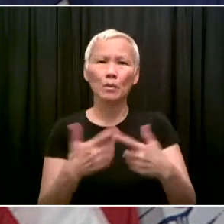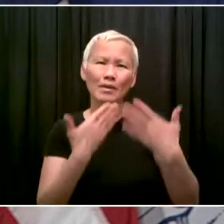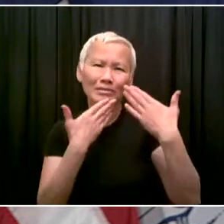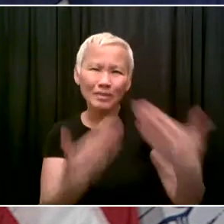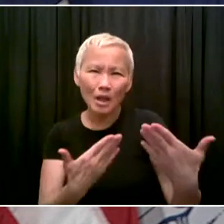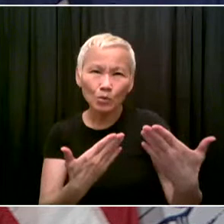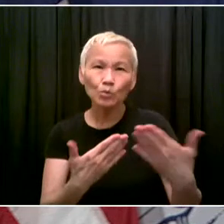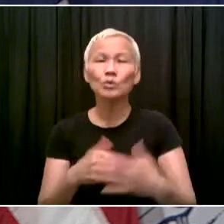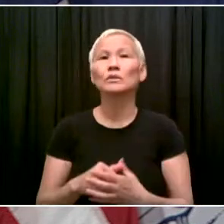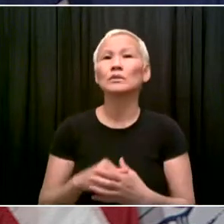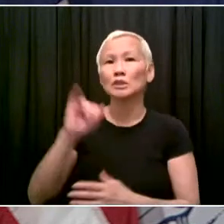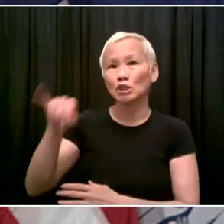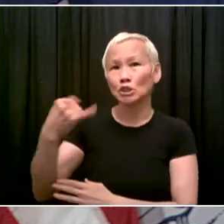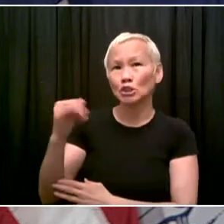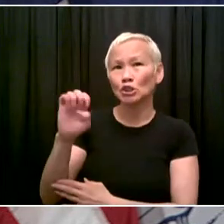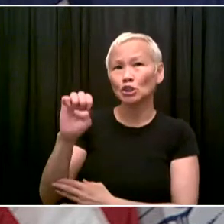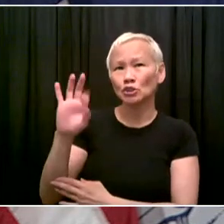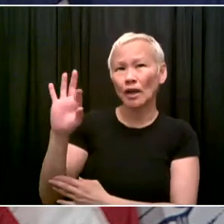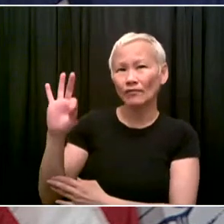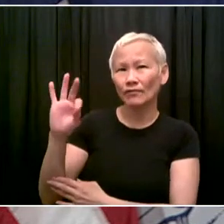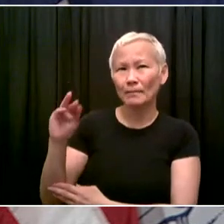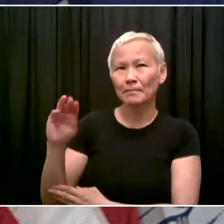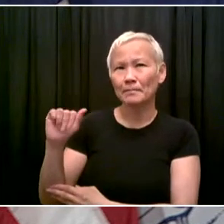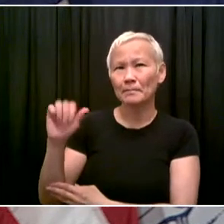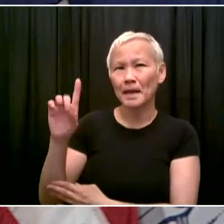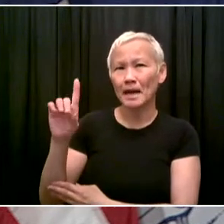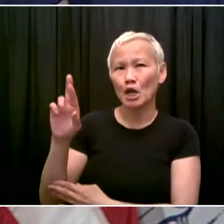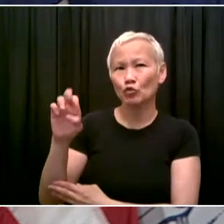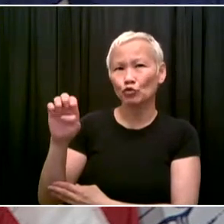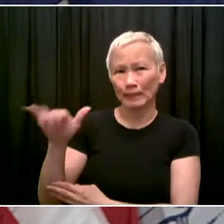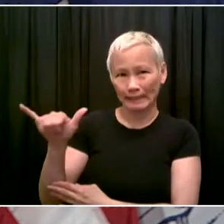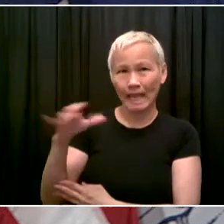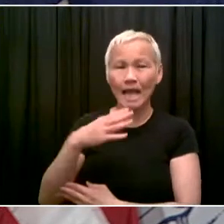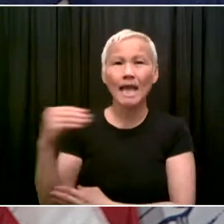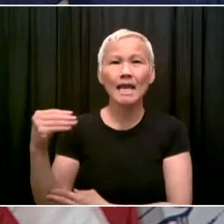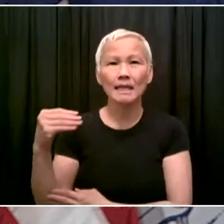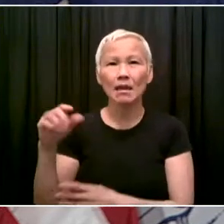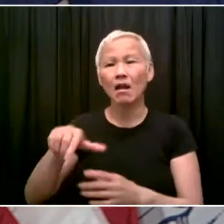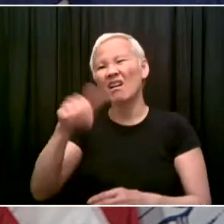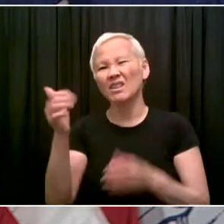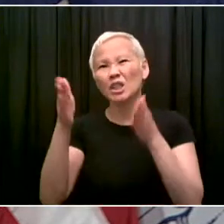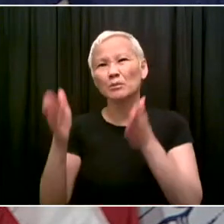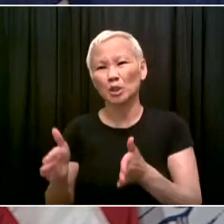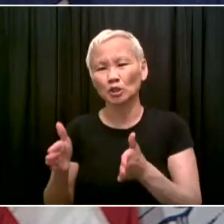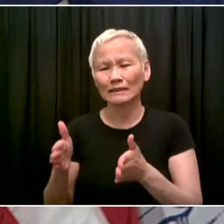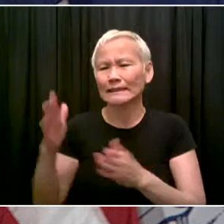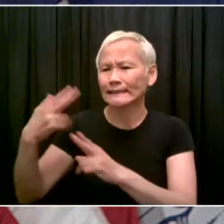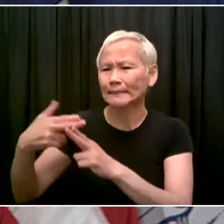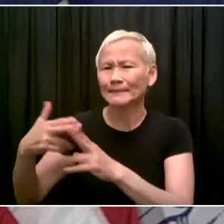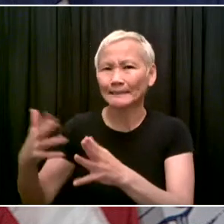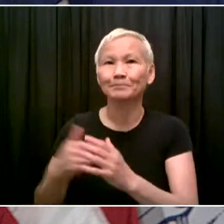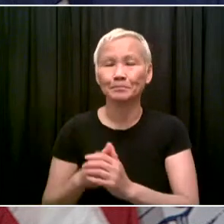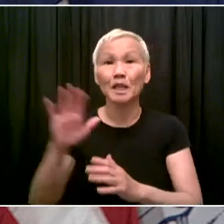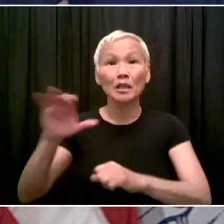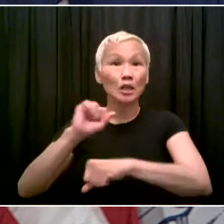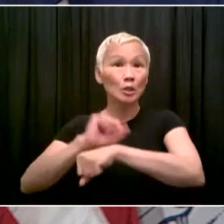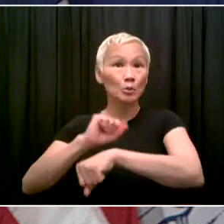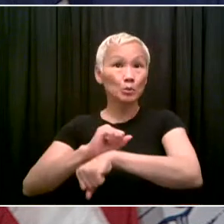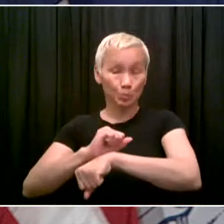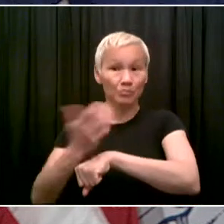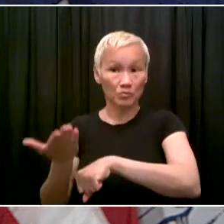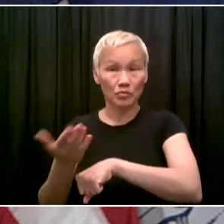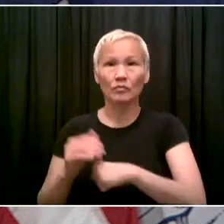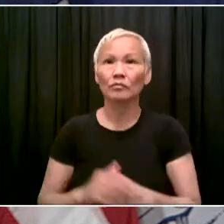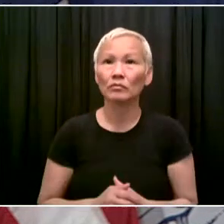DOING I WILL